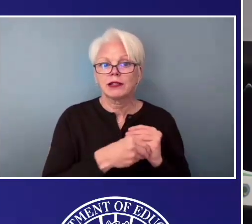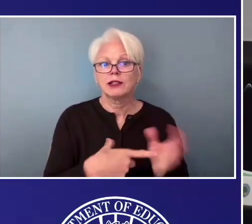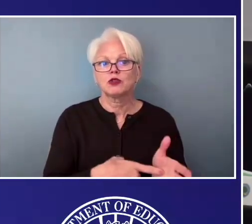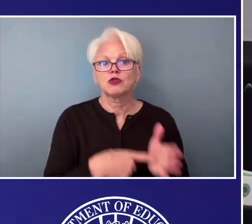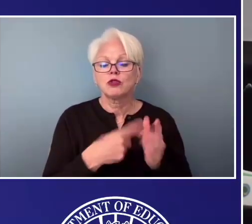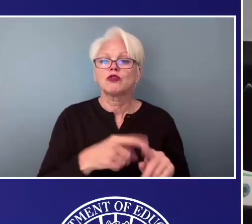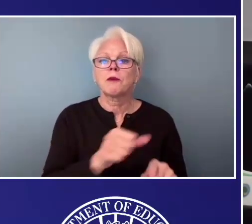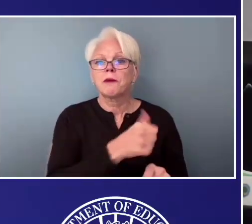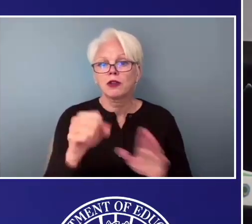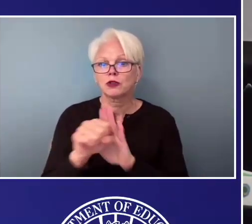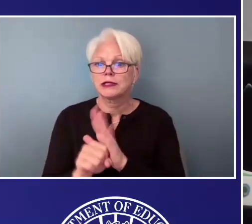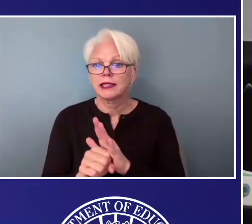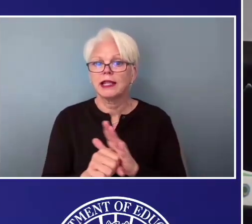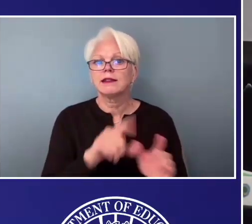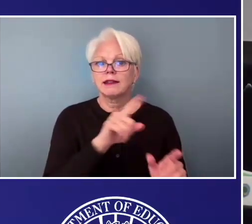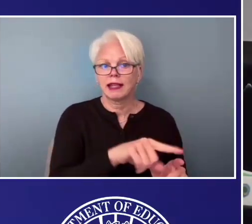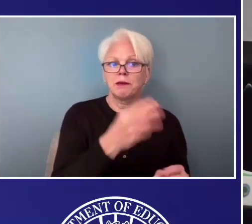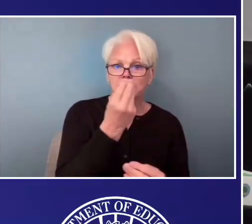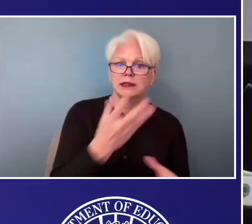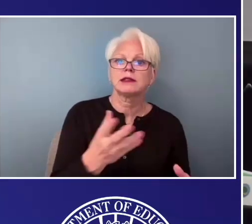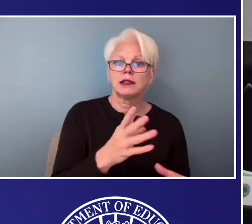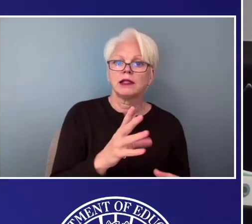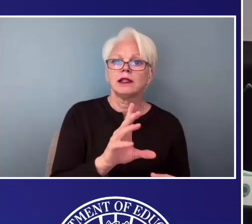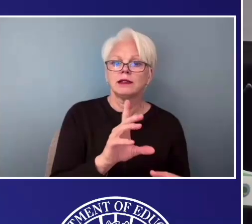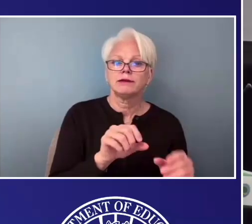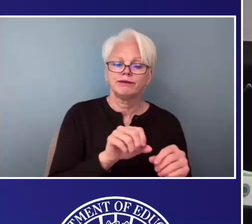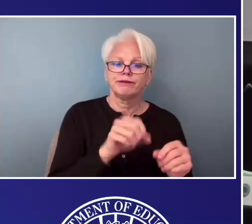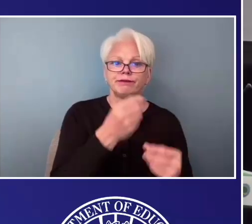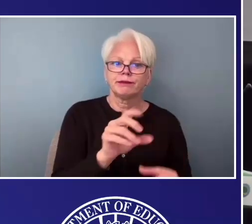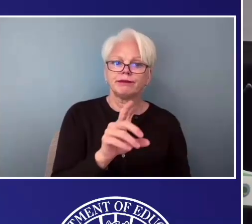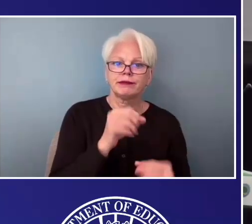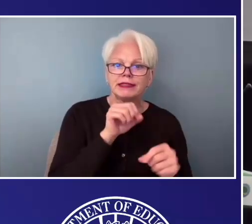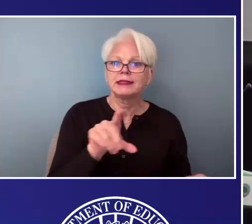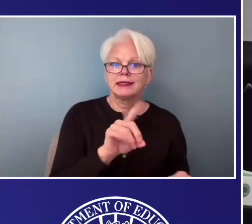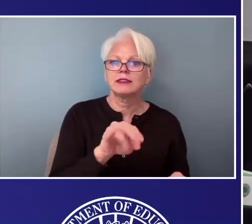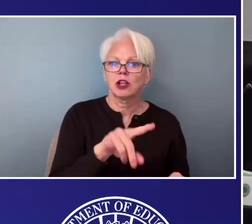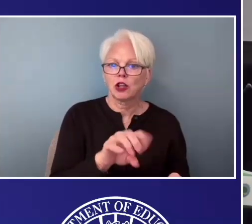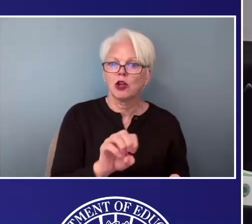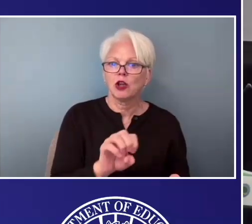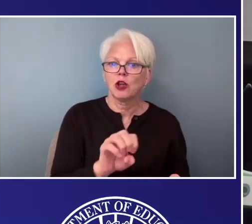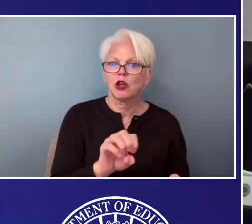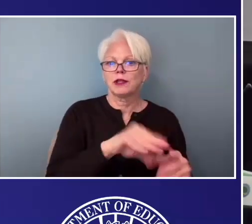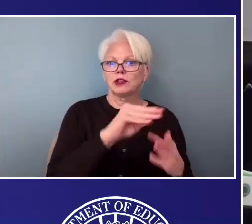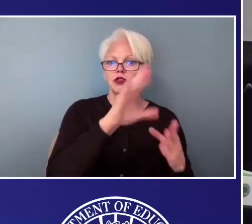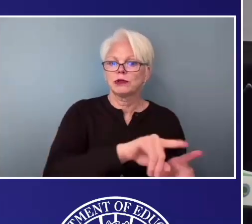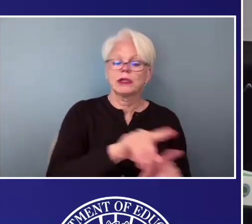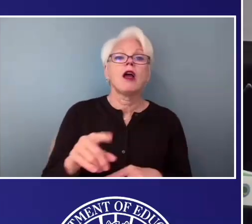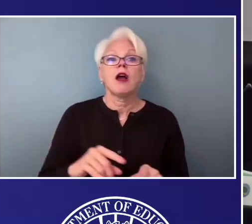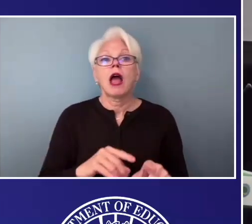other states, they have to disclose those to their students as well. And for multiple states, it's the same thing.